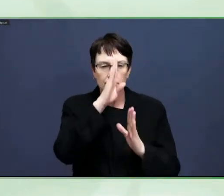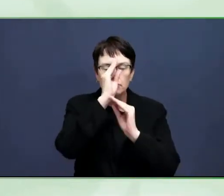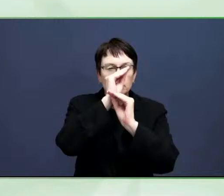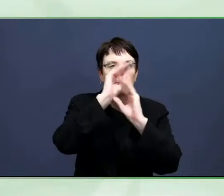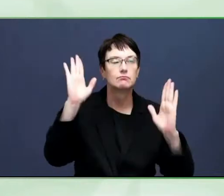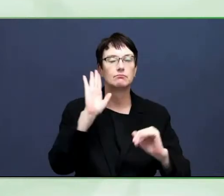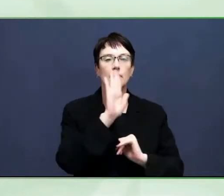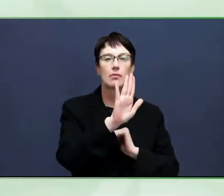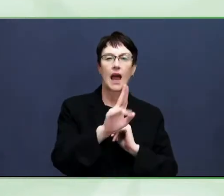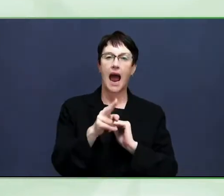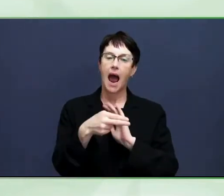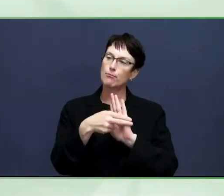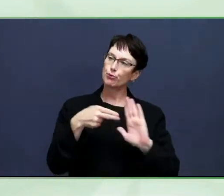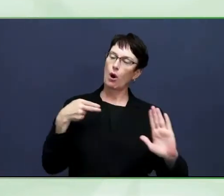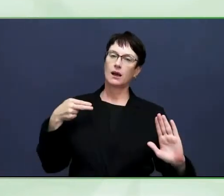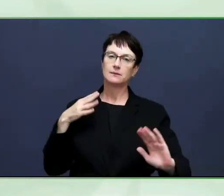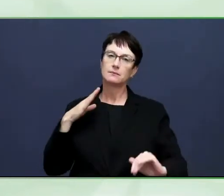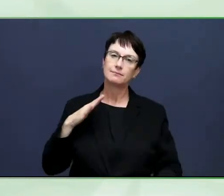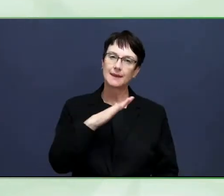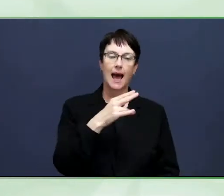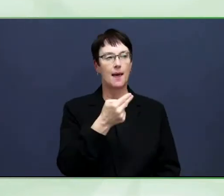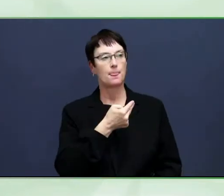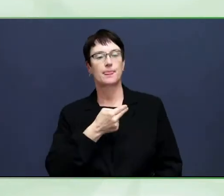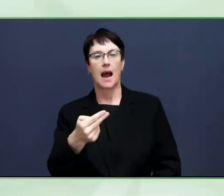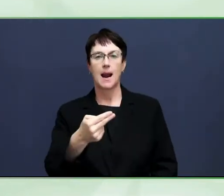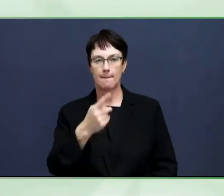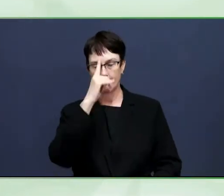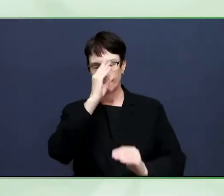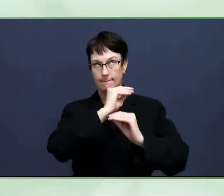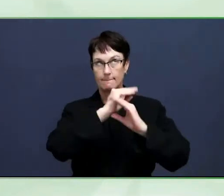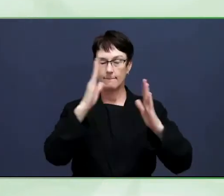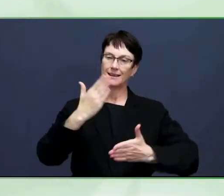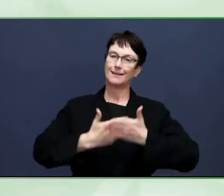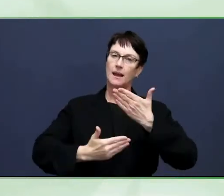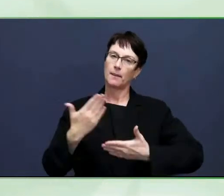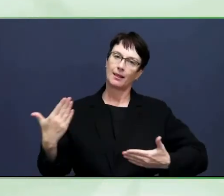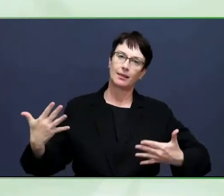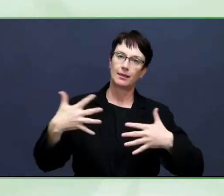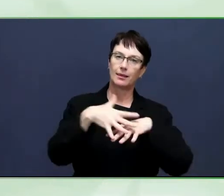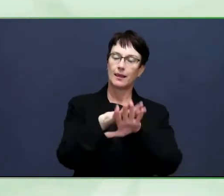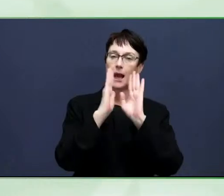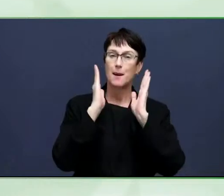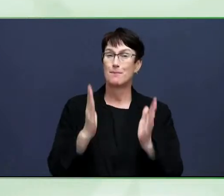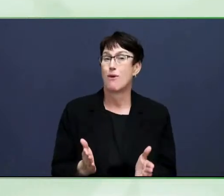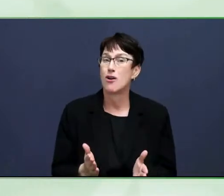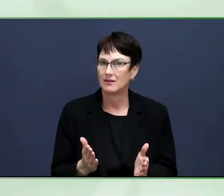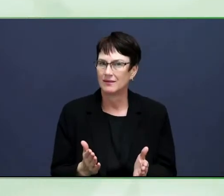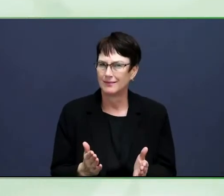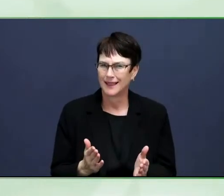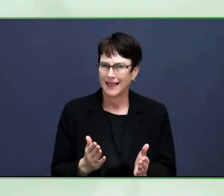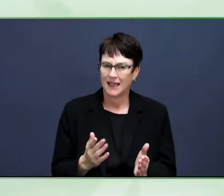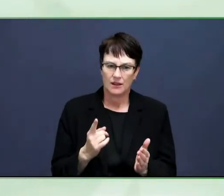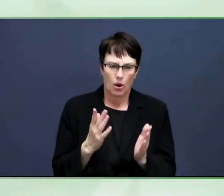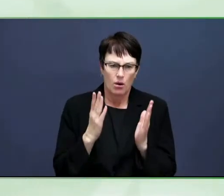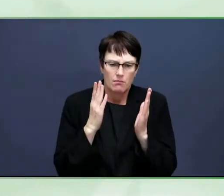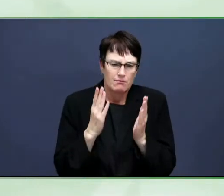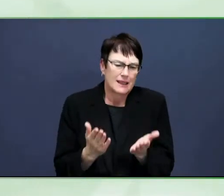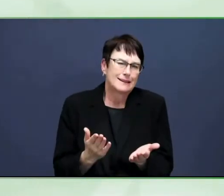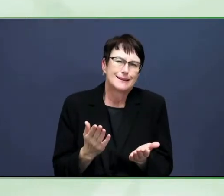and thinking about inclusion? It's not just about disability, it's about inclusion in general.